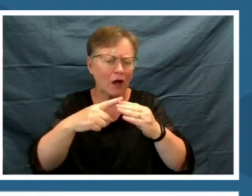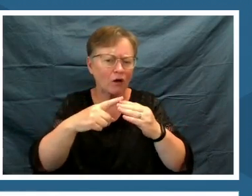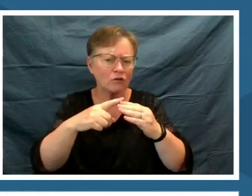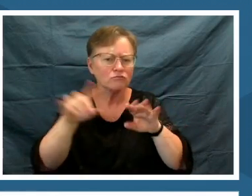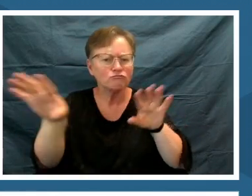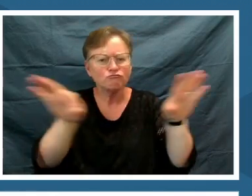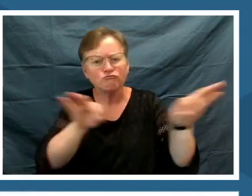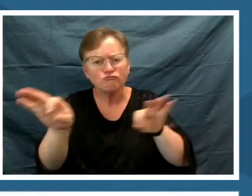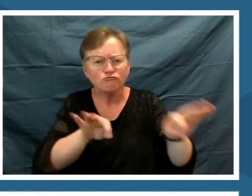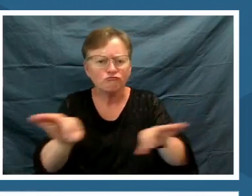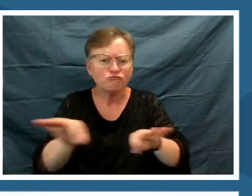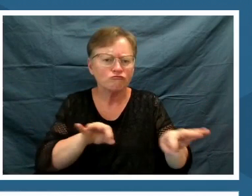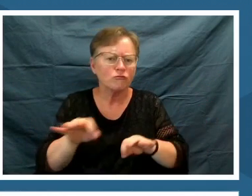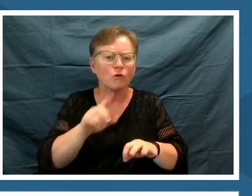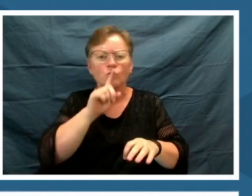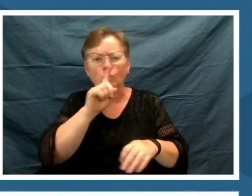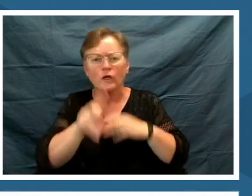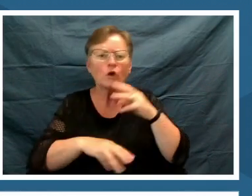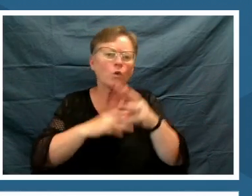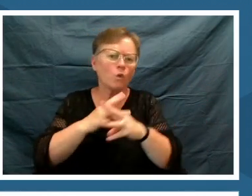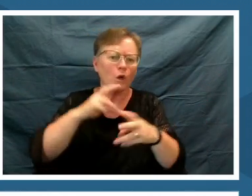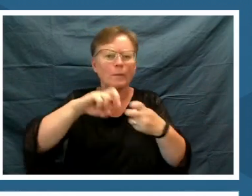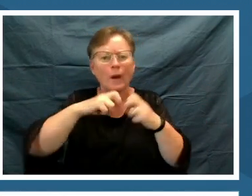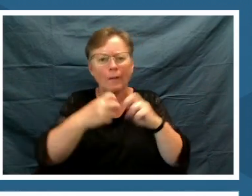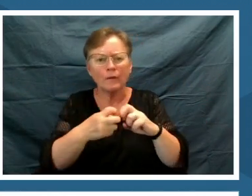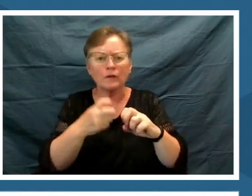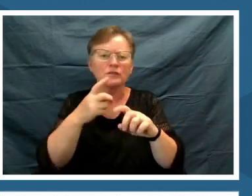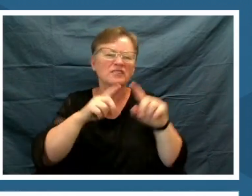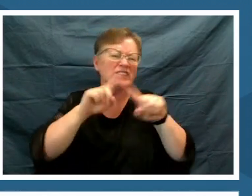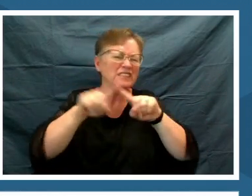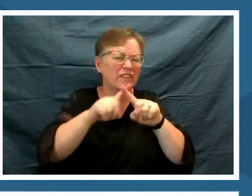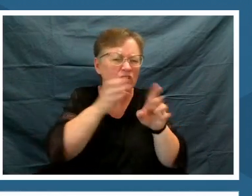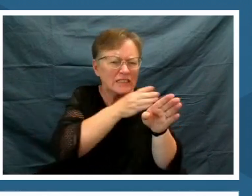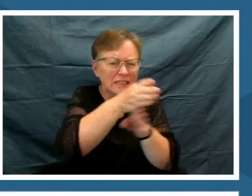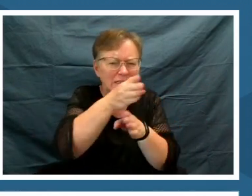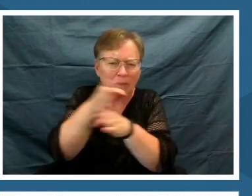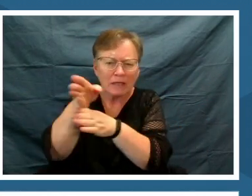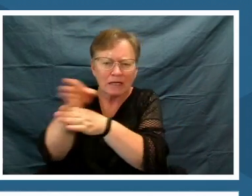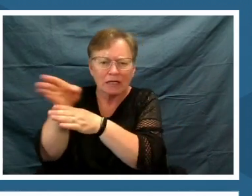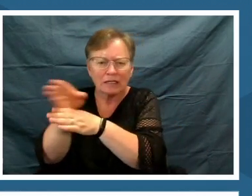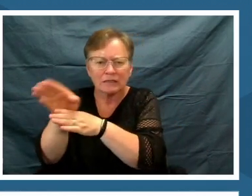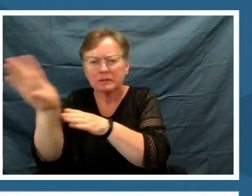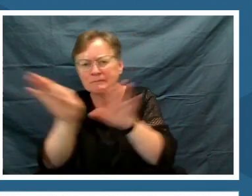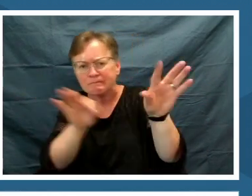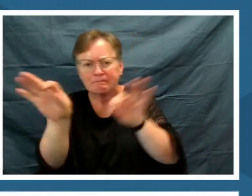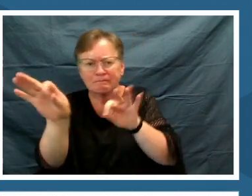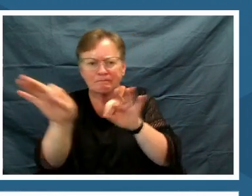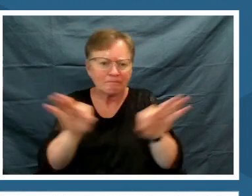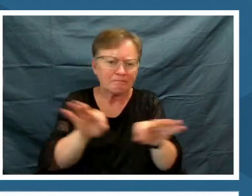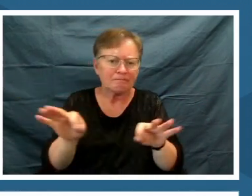problems and phenomena in your classrooms